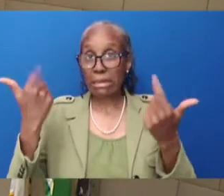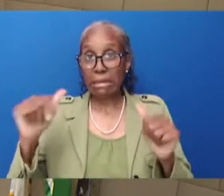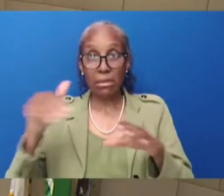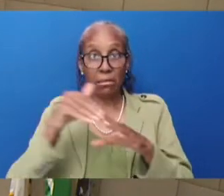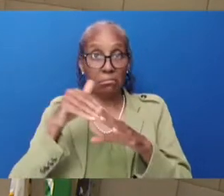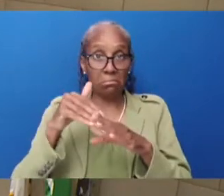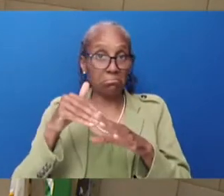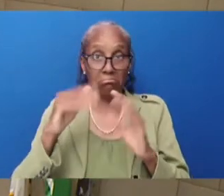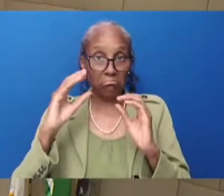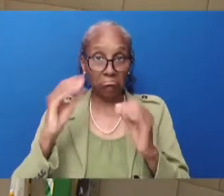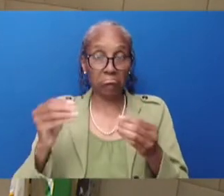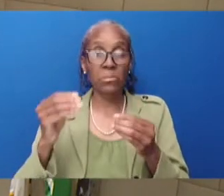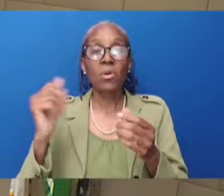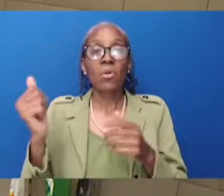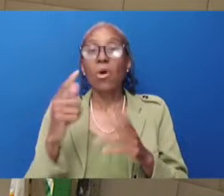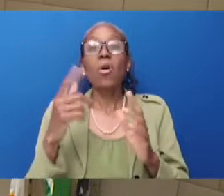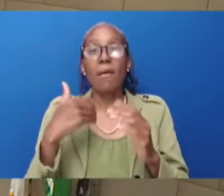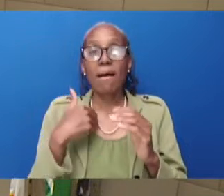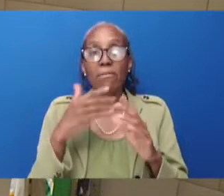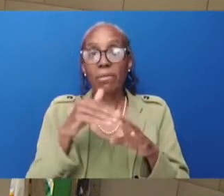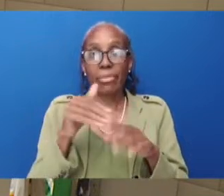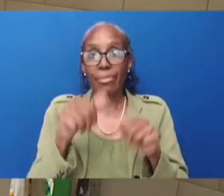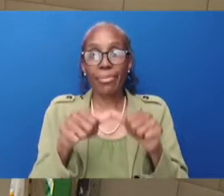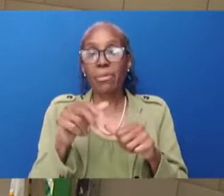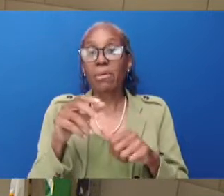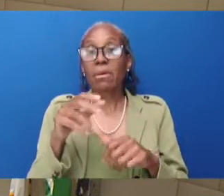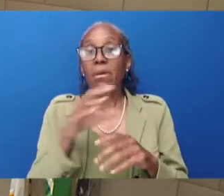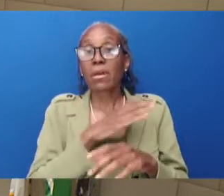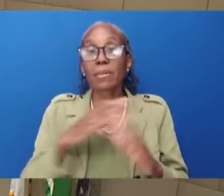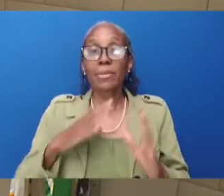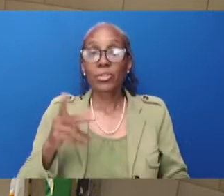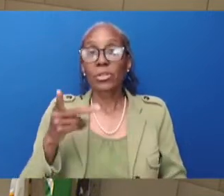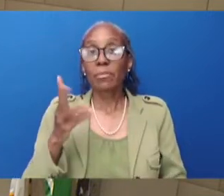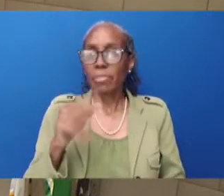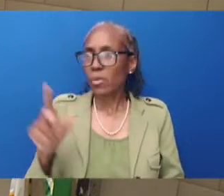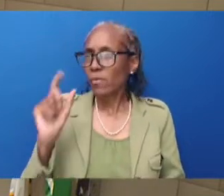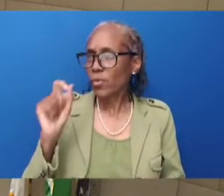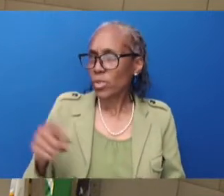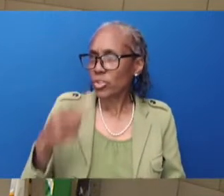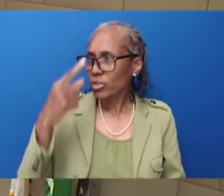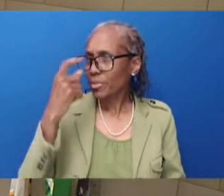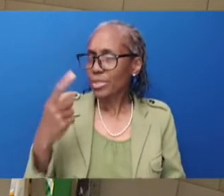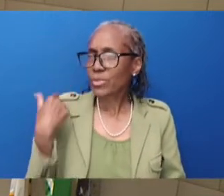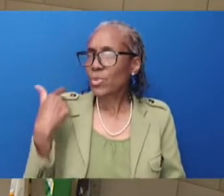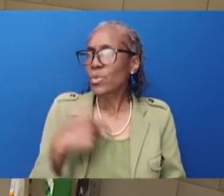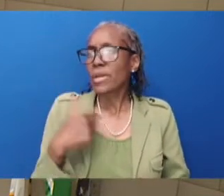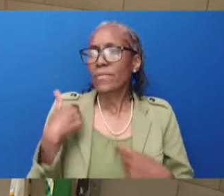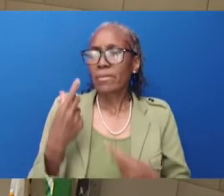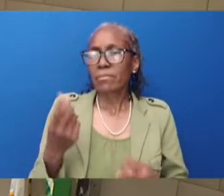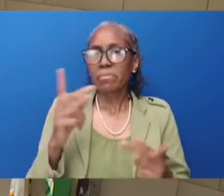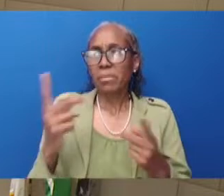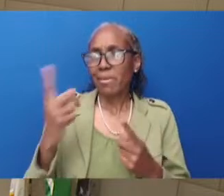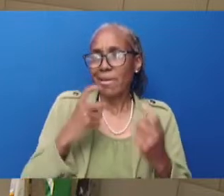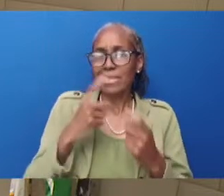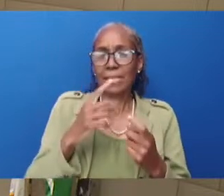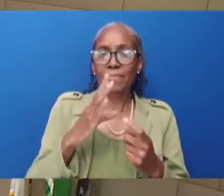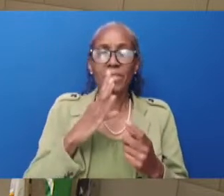MOVE. SECOND. IS MOVED AND SECONDED. ANY UNREADINESS OF WE DO HAVE